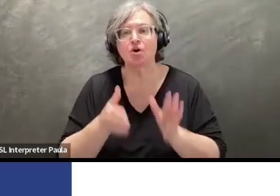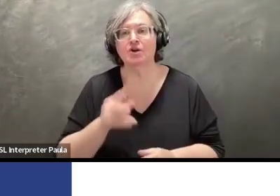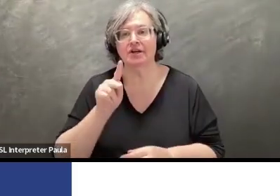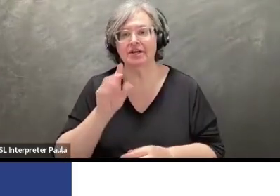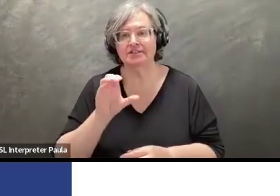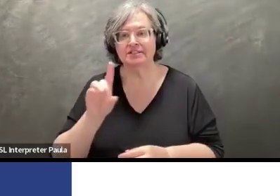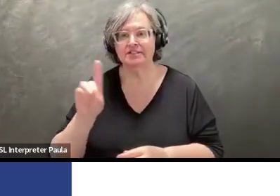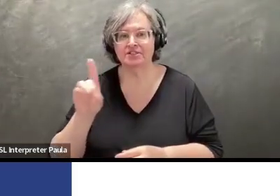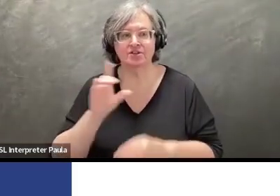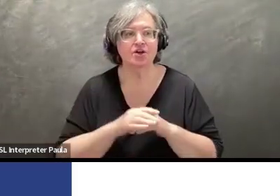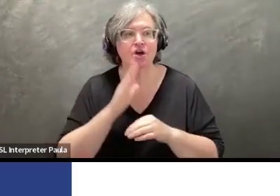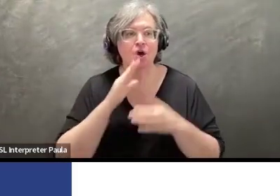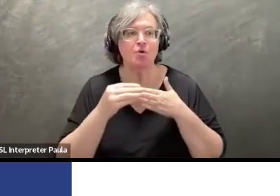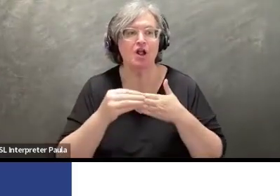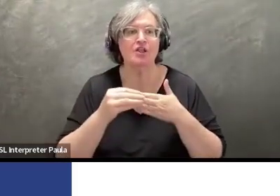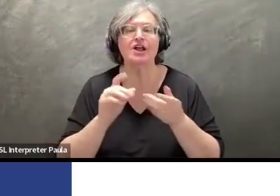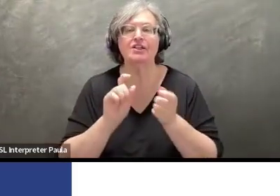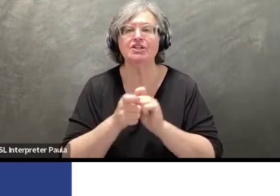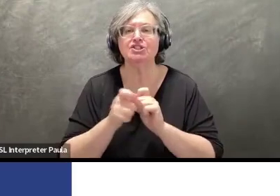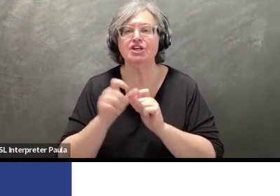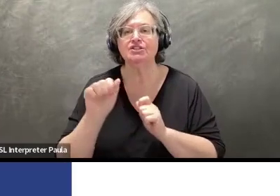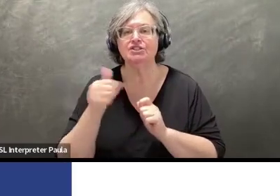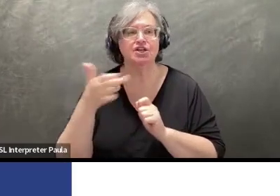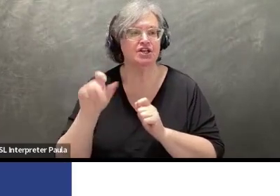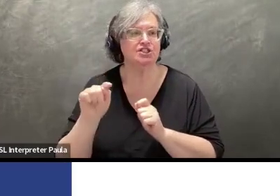I'll be leading the change agent Program, also known as cap, a